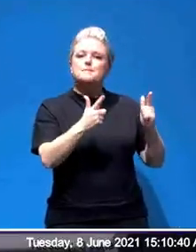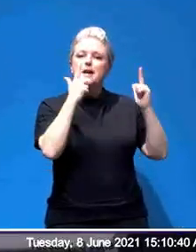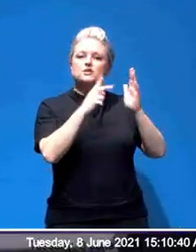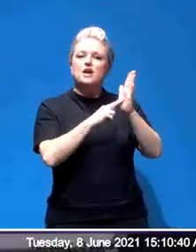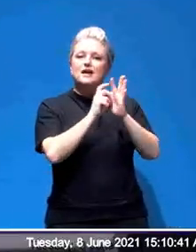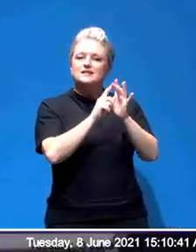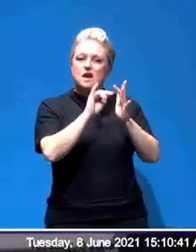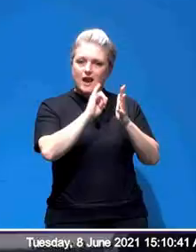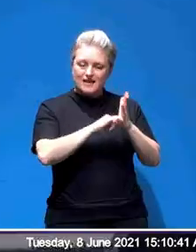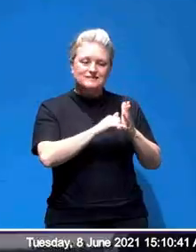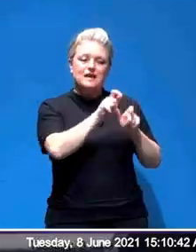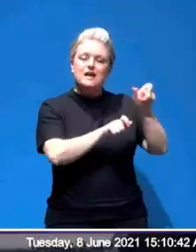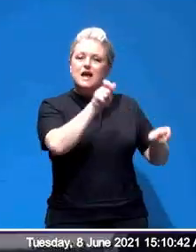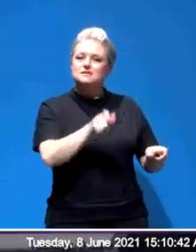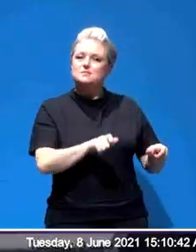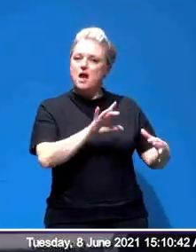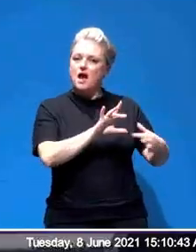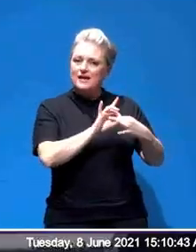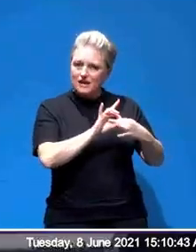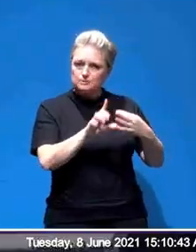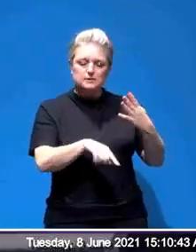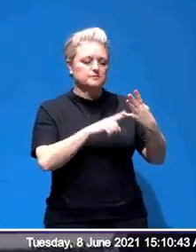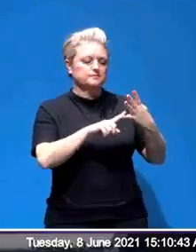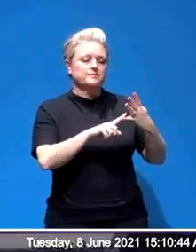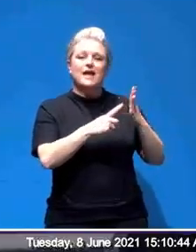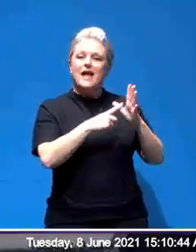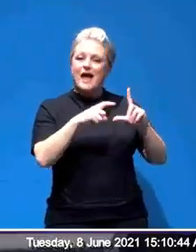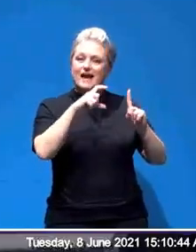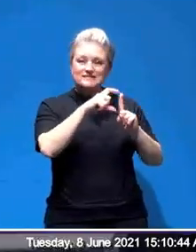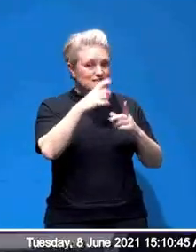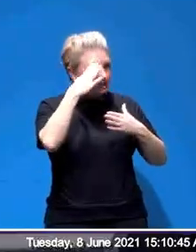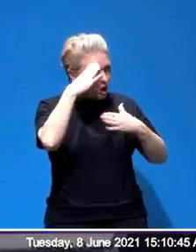Engagement, I have the Assistant Director of Accommodation Services, I